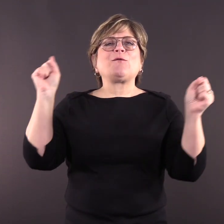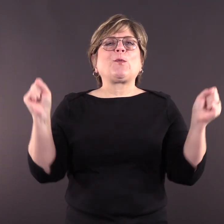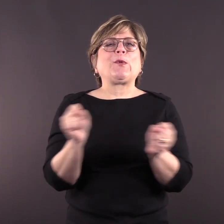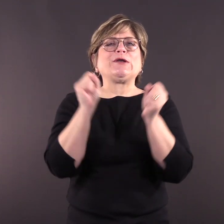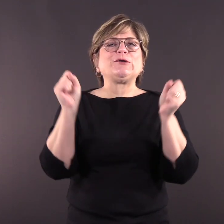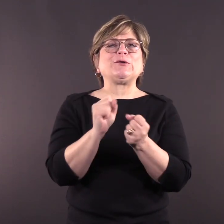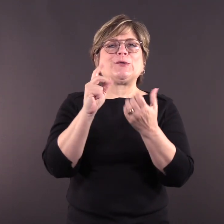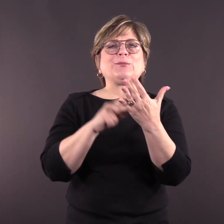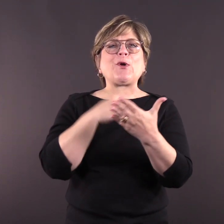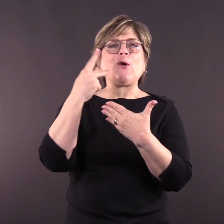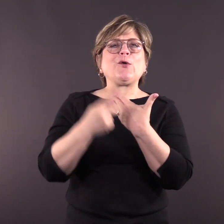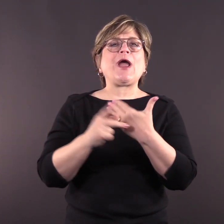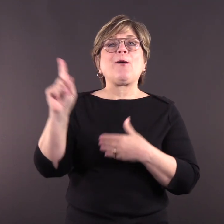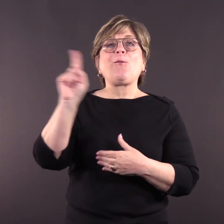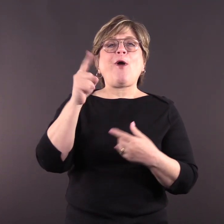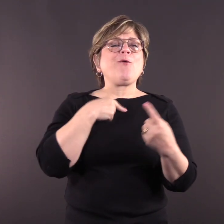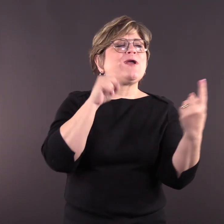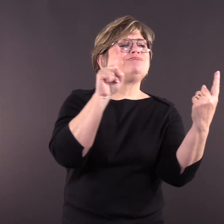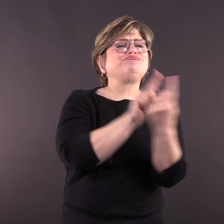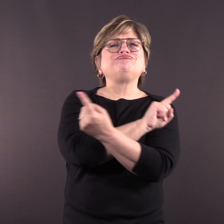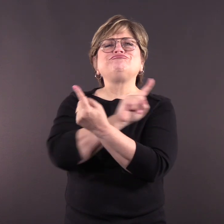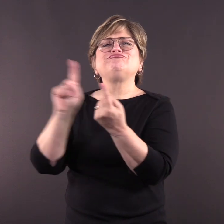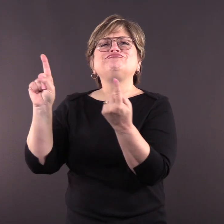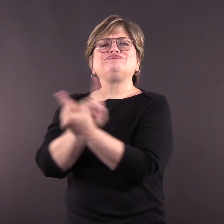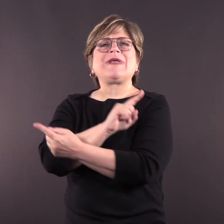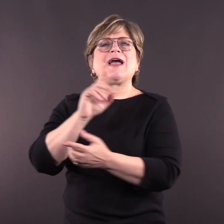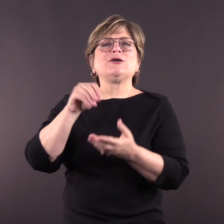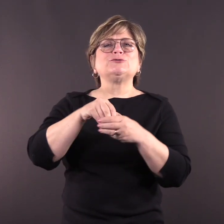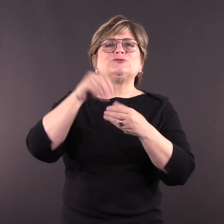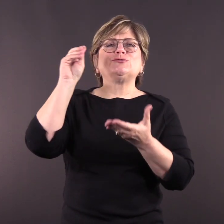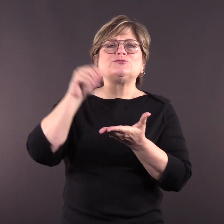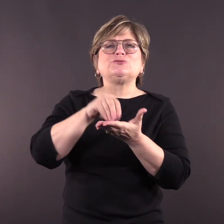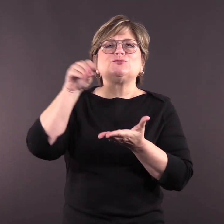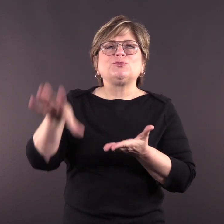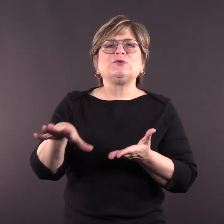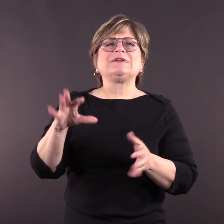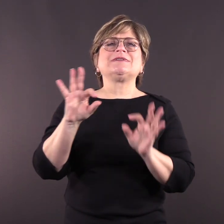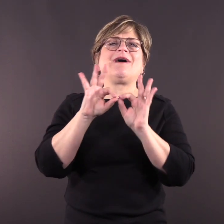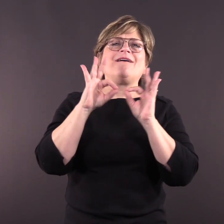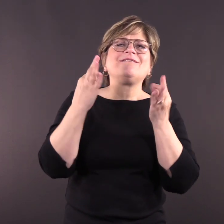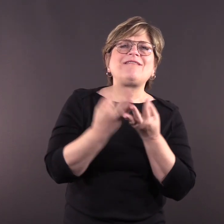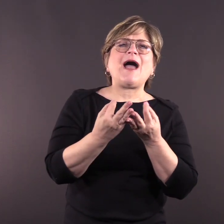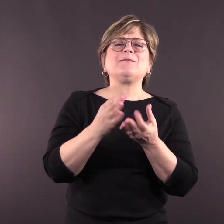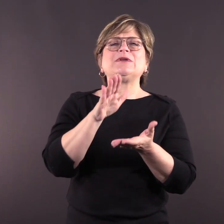Deaf Winter Program, where we met with students, families,